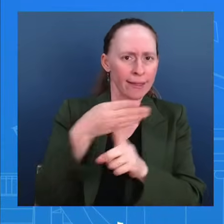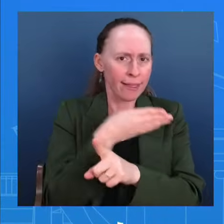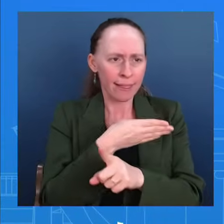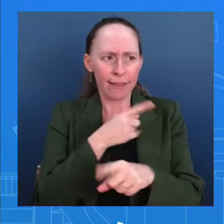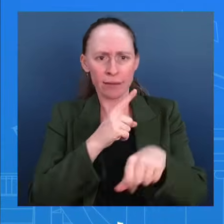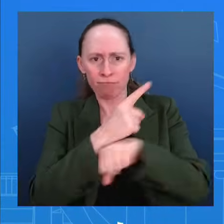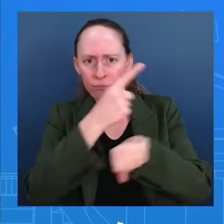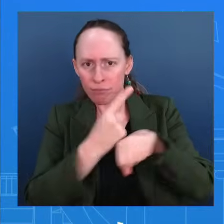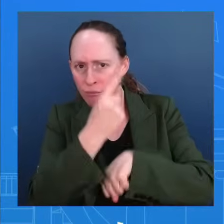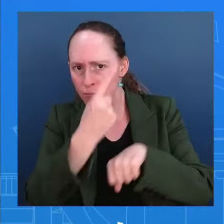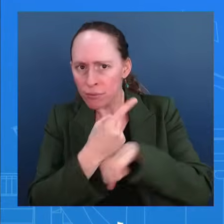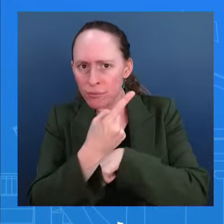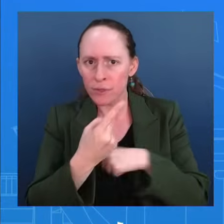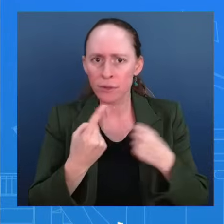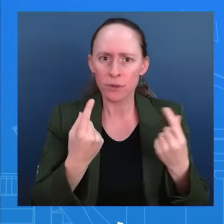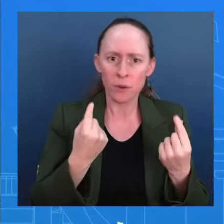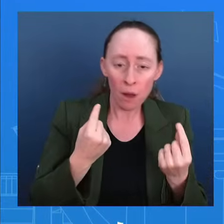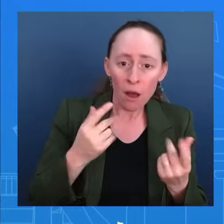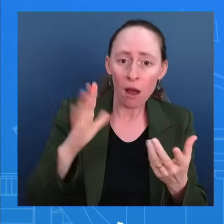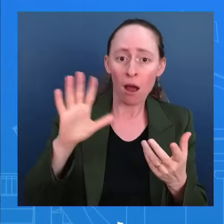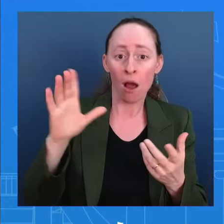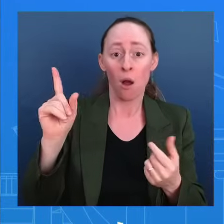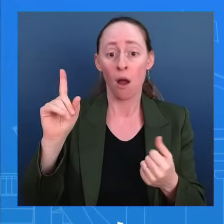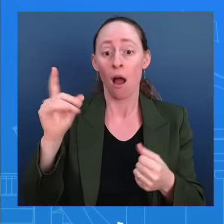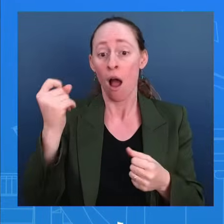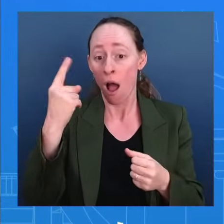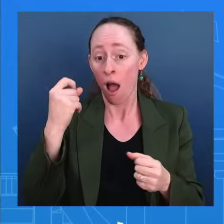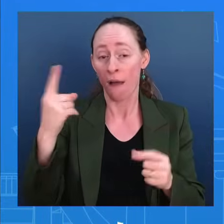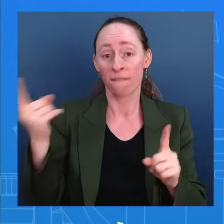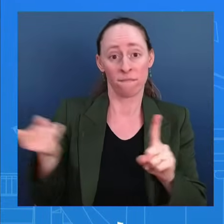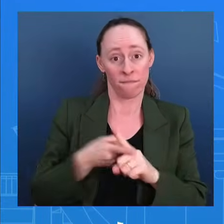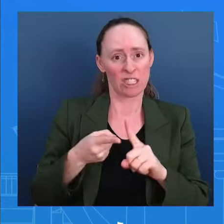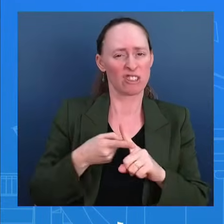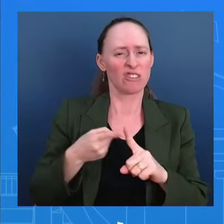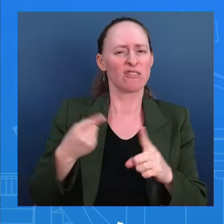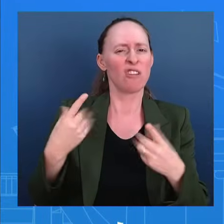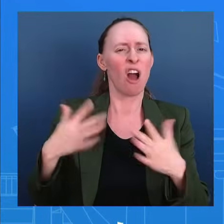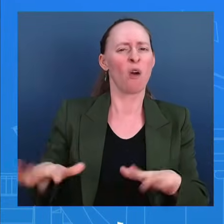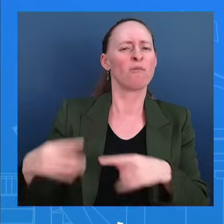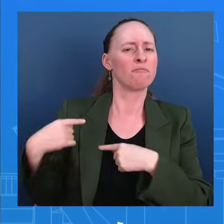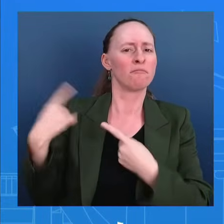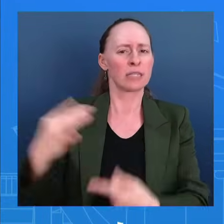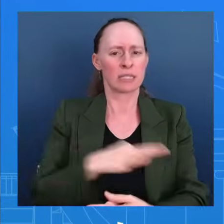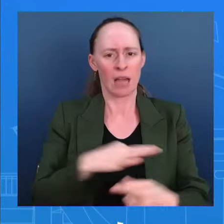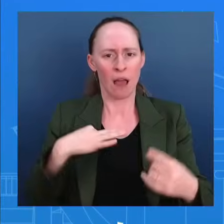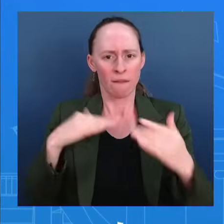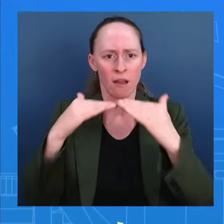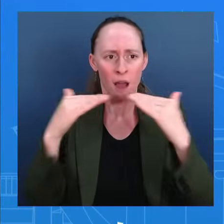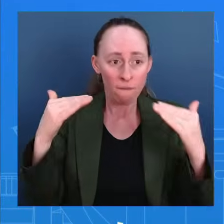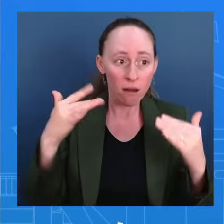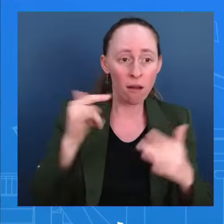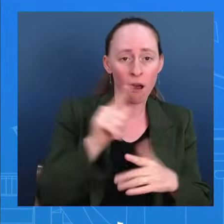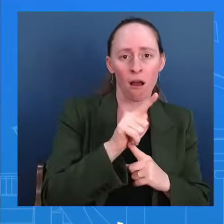and now the two leaders were able to have a productive, straightforward, honest conversation, as they tend to do.